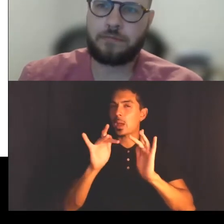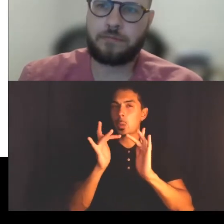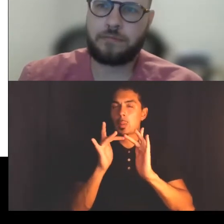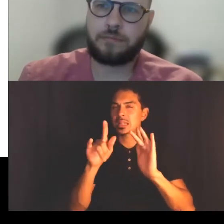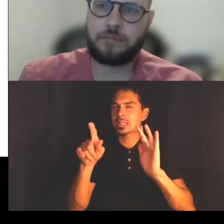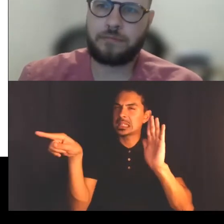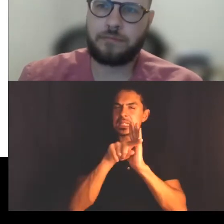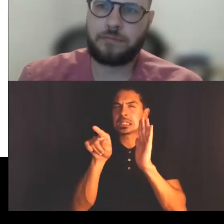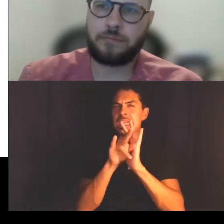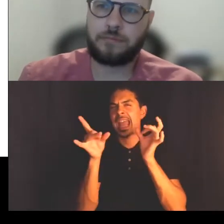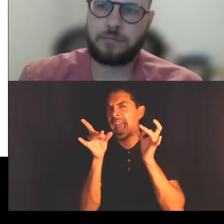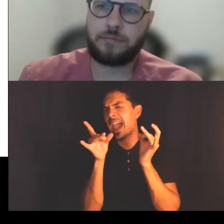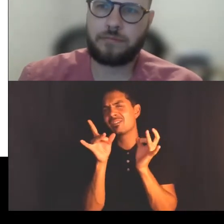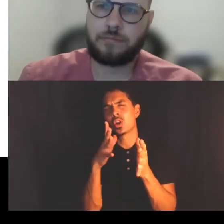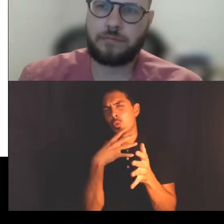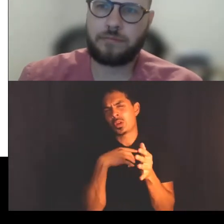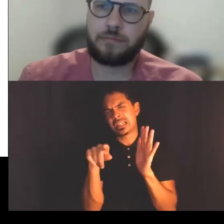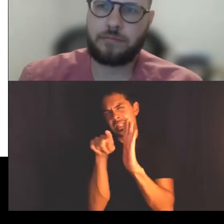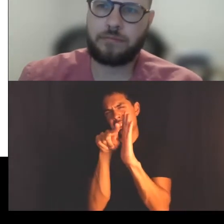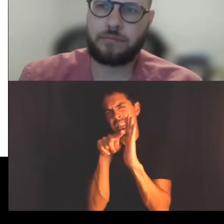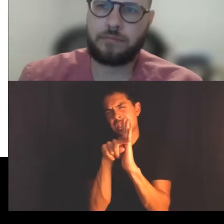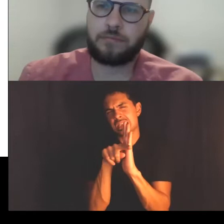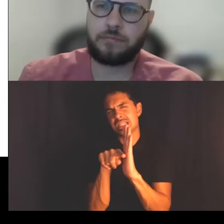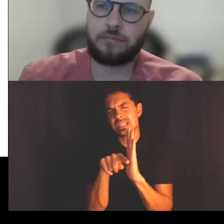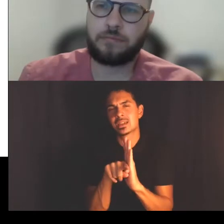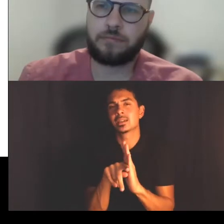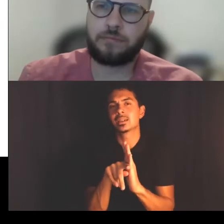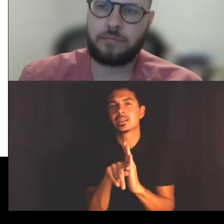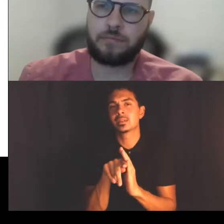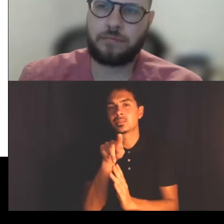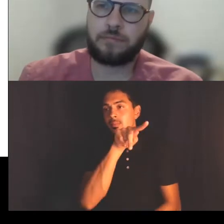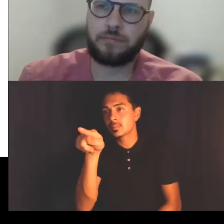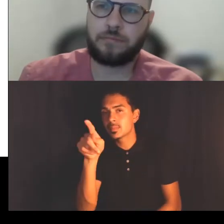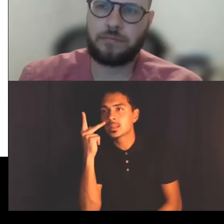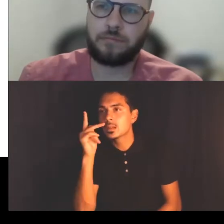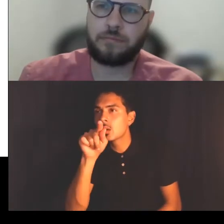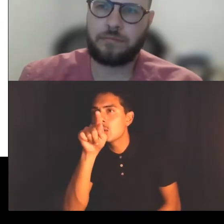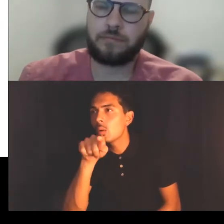for people to see where providers are.